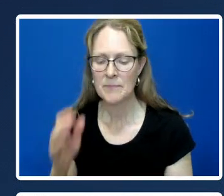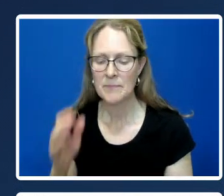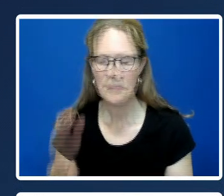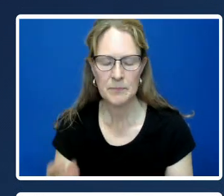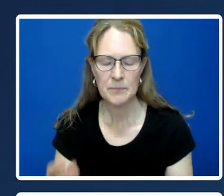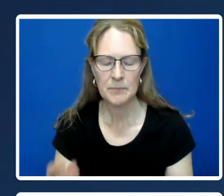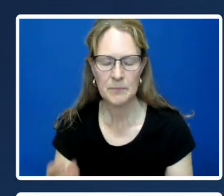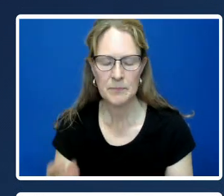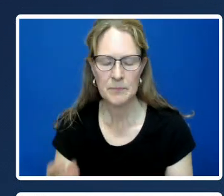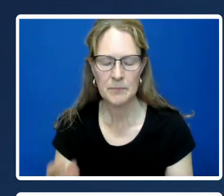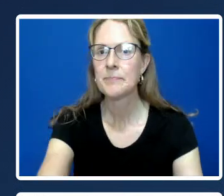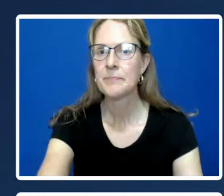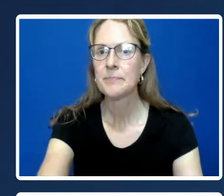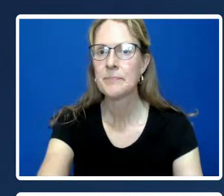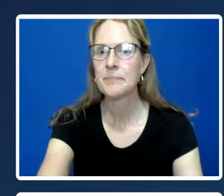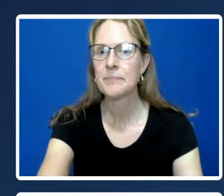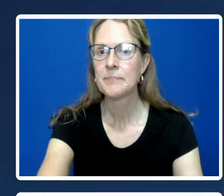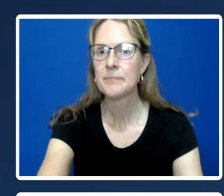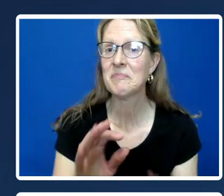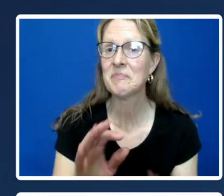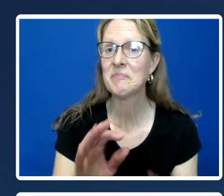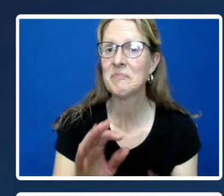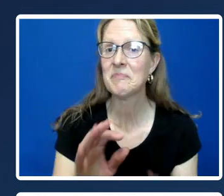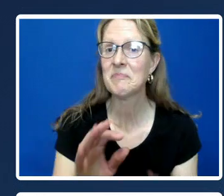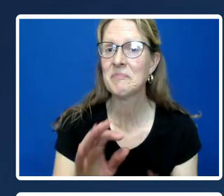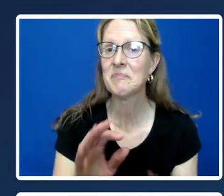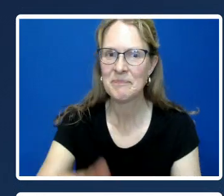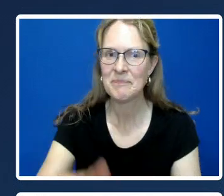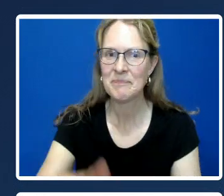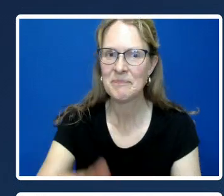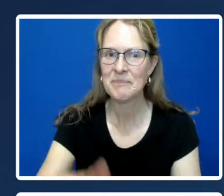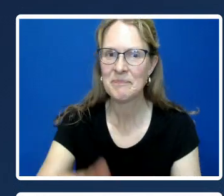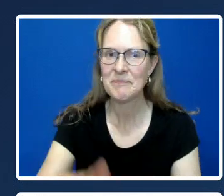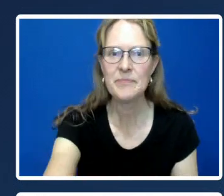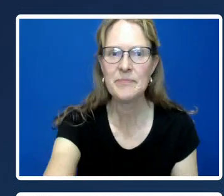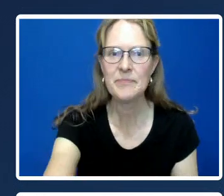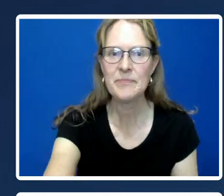learned as much from them as they learned from me, I think, most of the time. Be